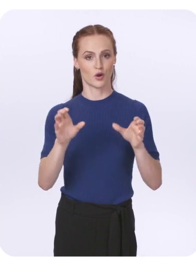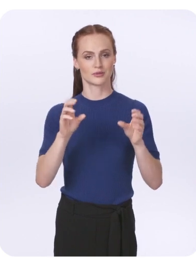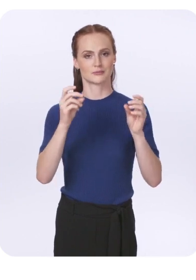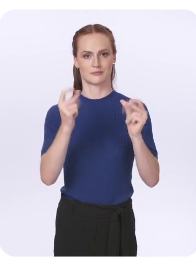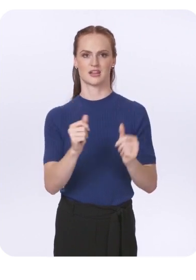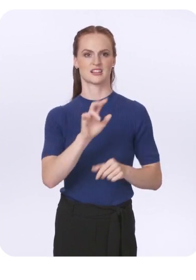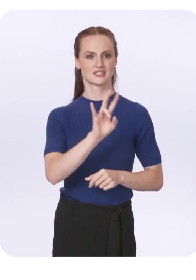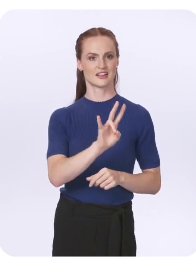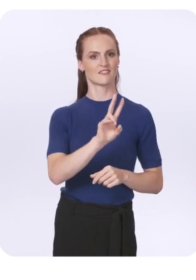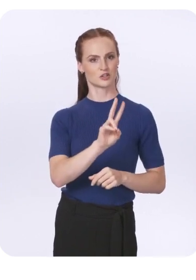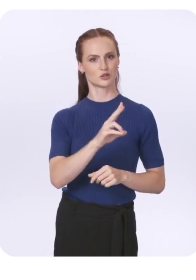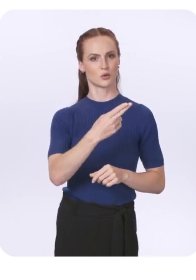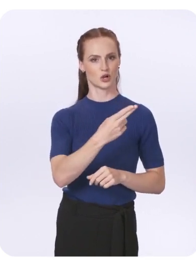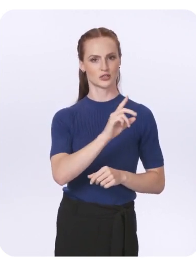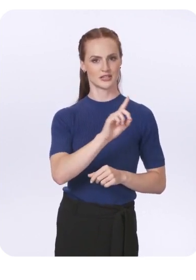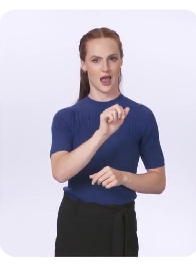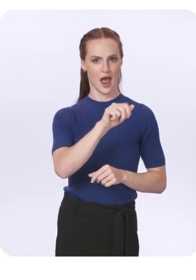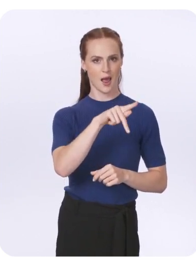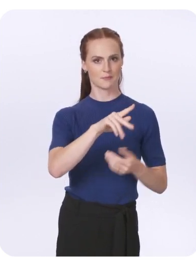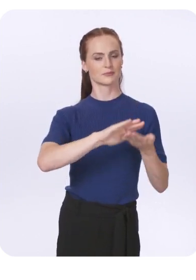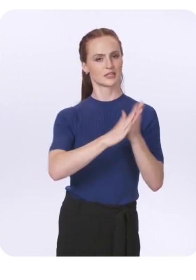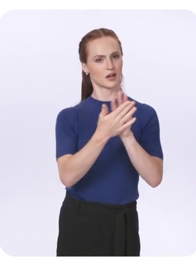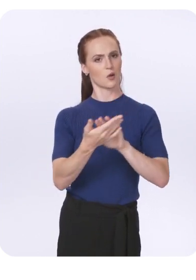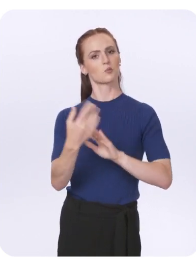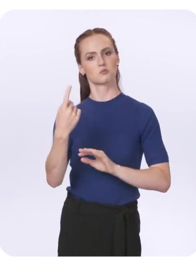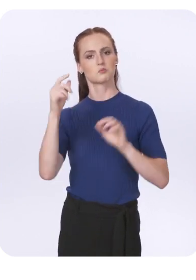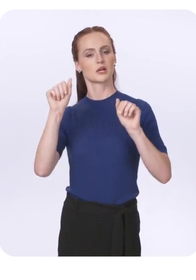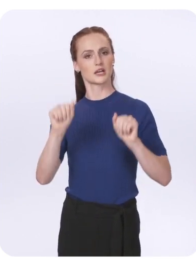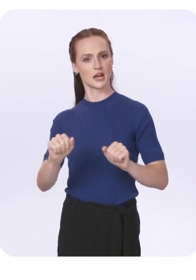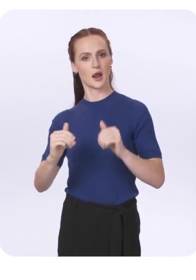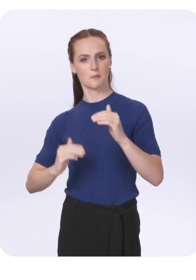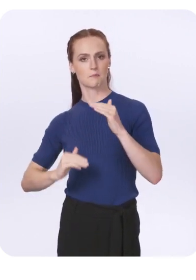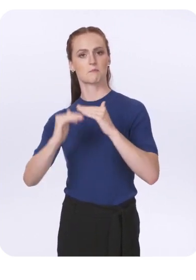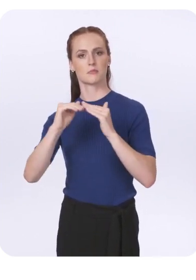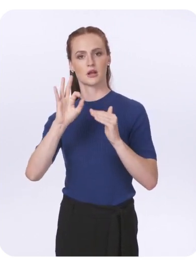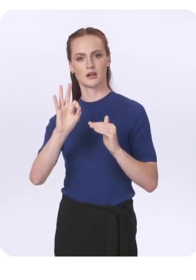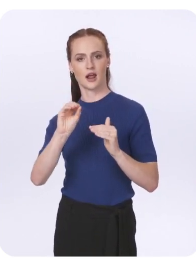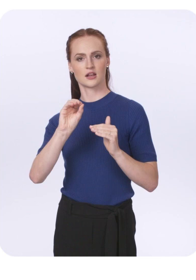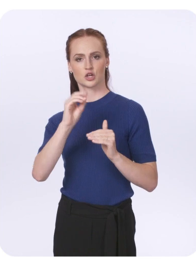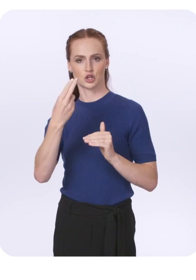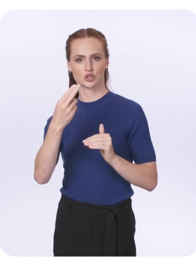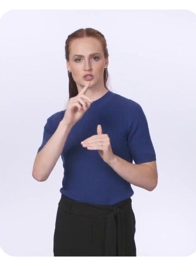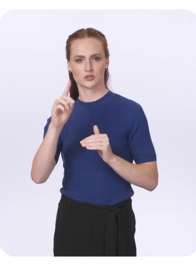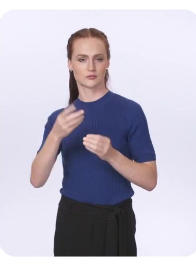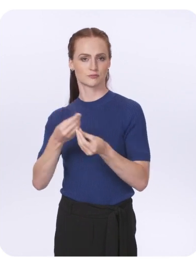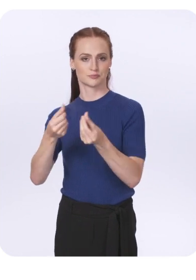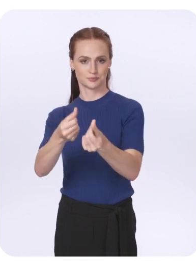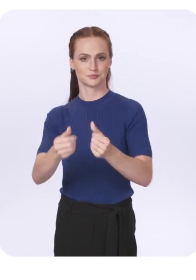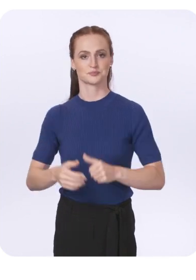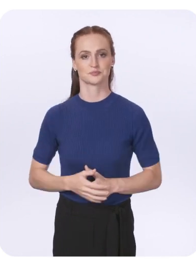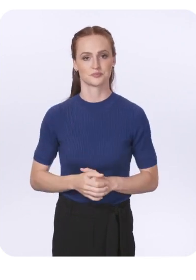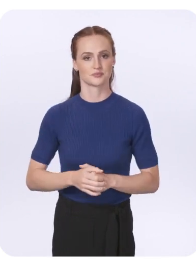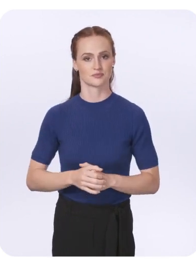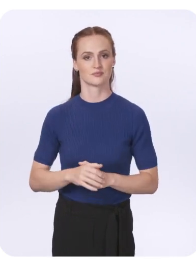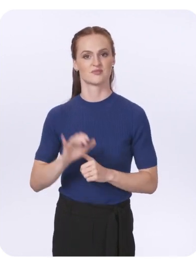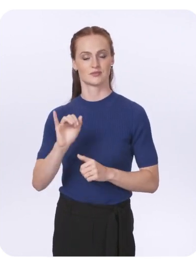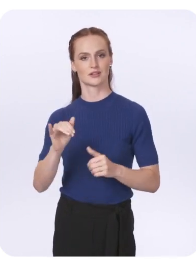your 72Hz app into one which is capable of hitting that smooth 90 FPS and getting those associated benefits.